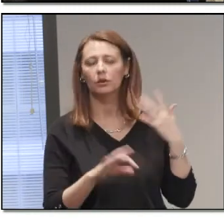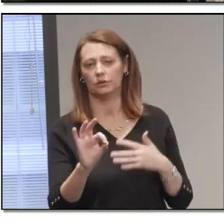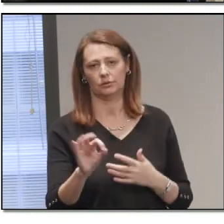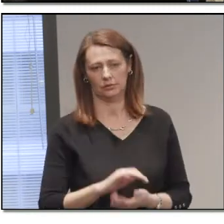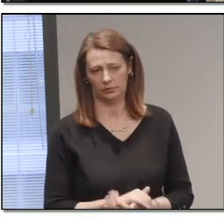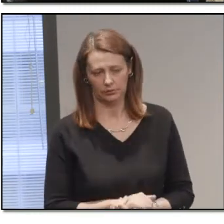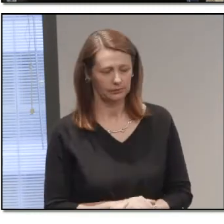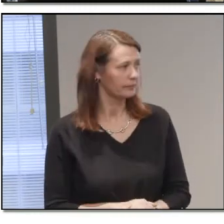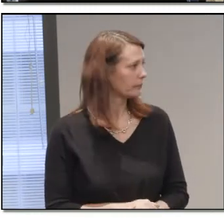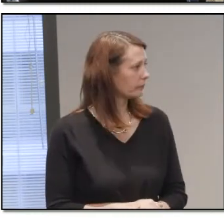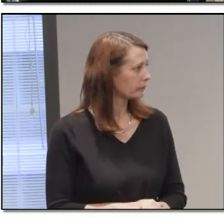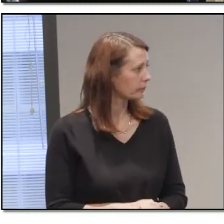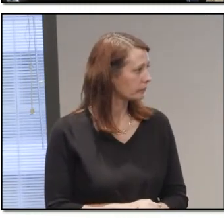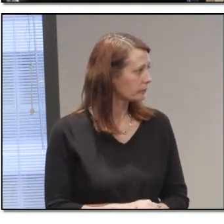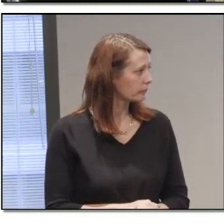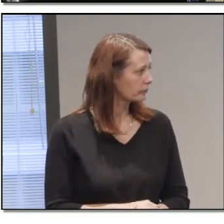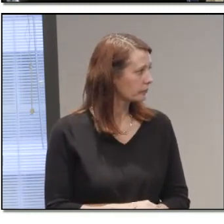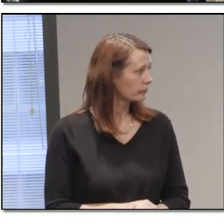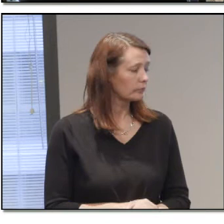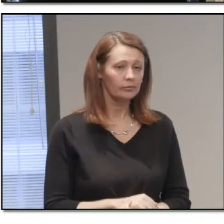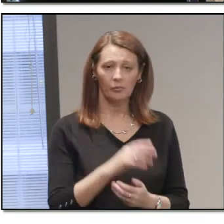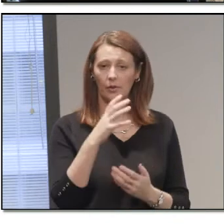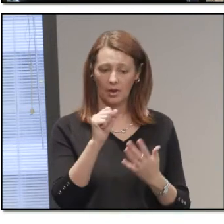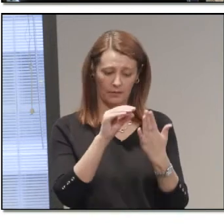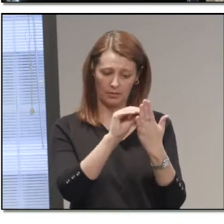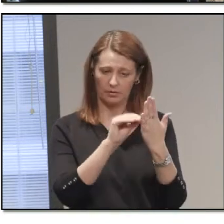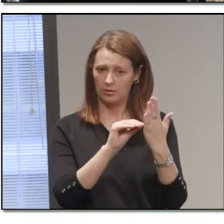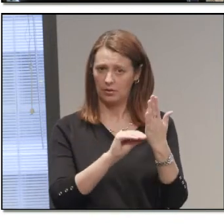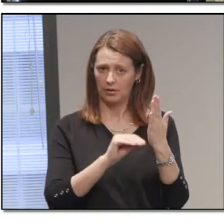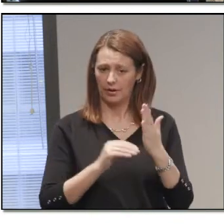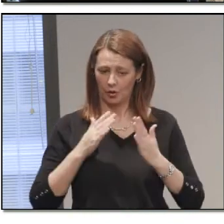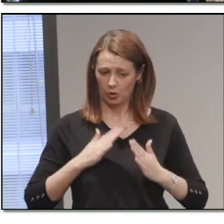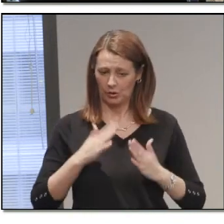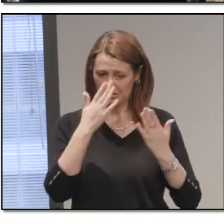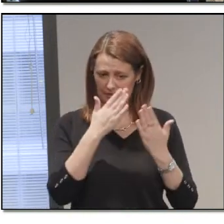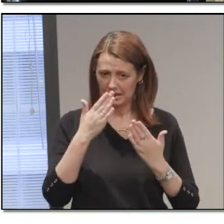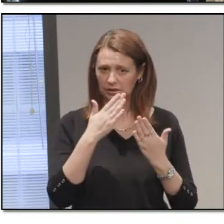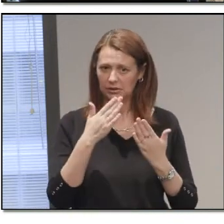but there are documented human study data in all of these areas